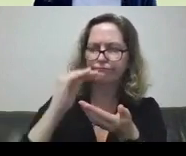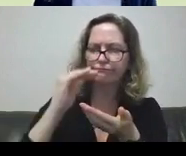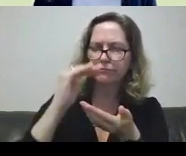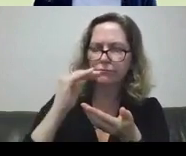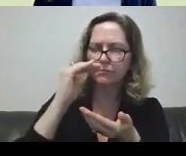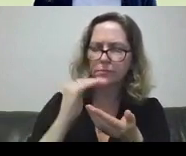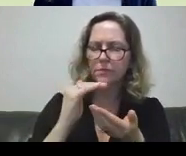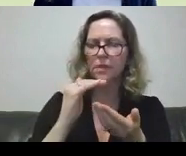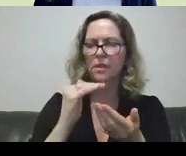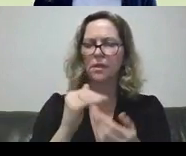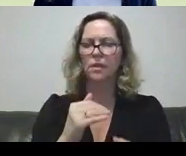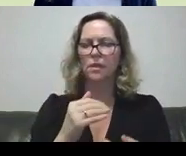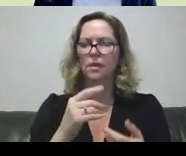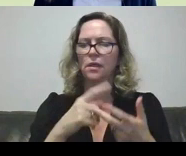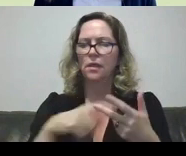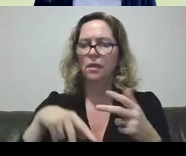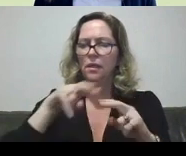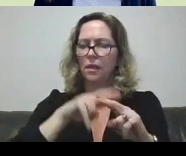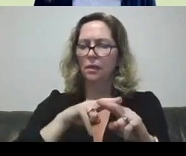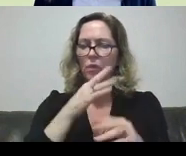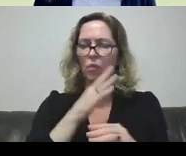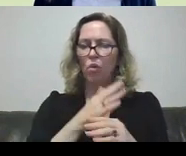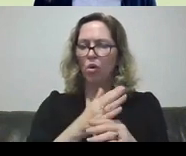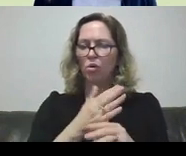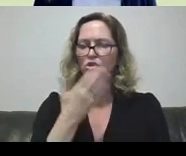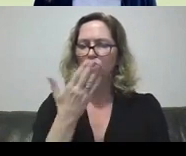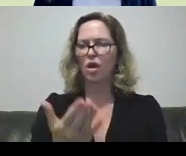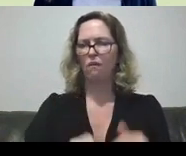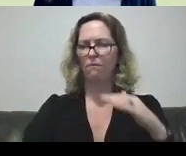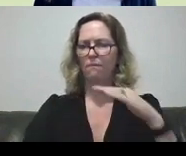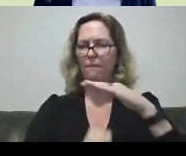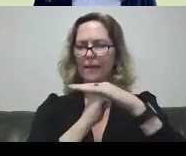worker if your worker is charging the full rates are they also providing a